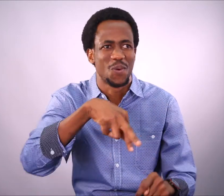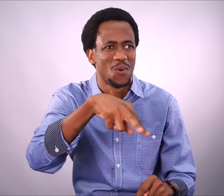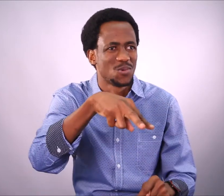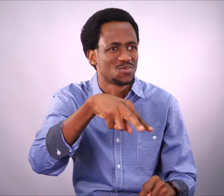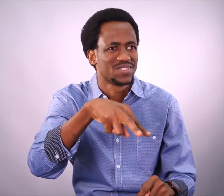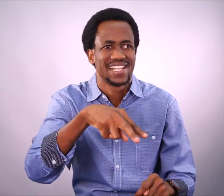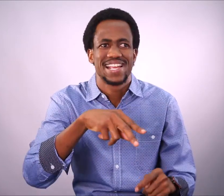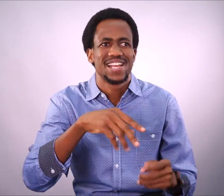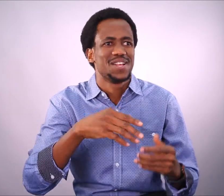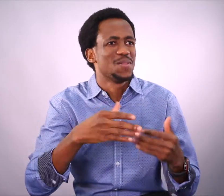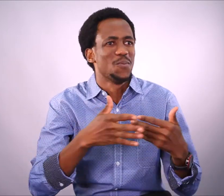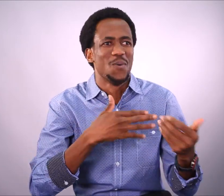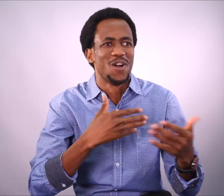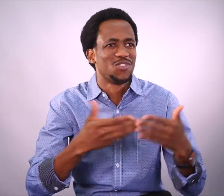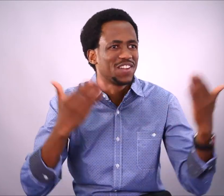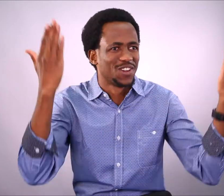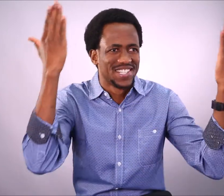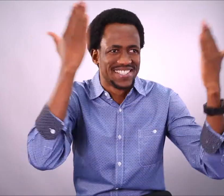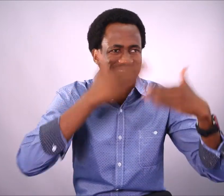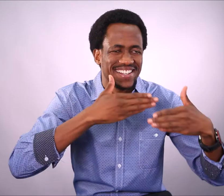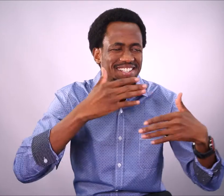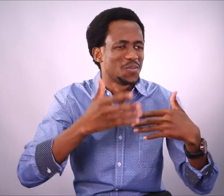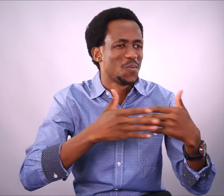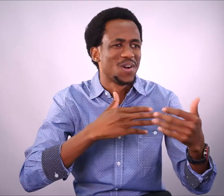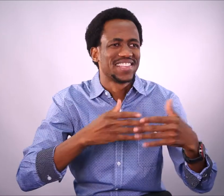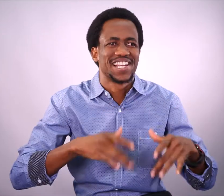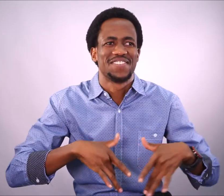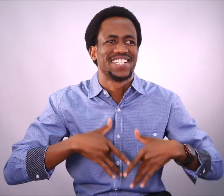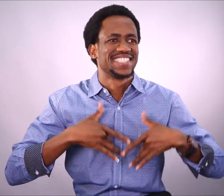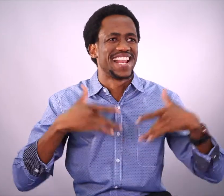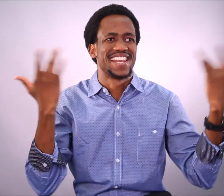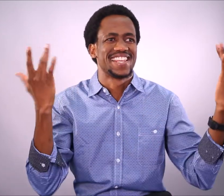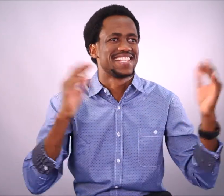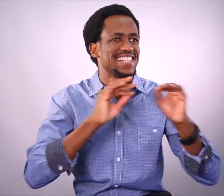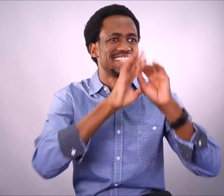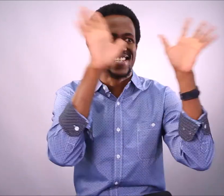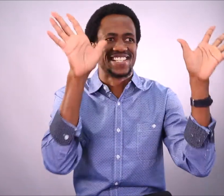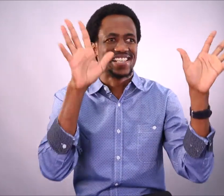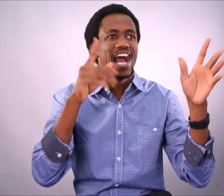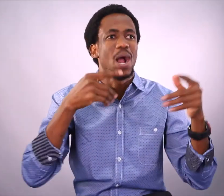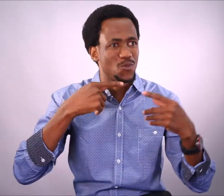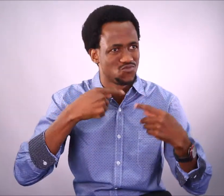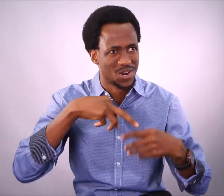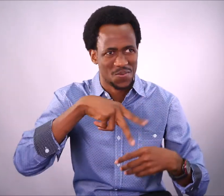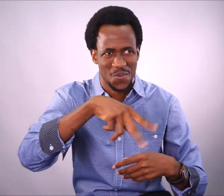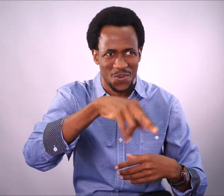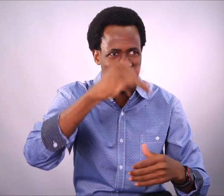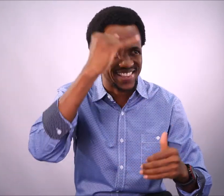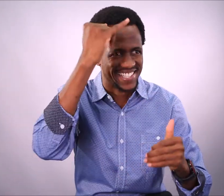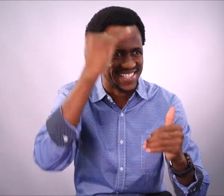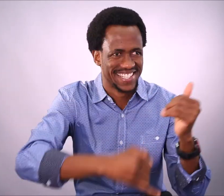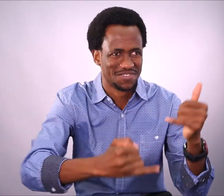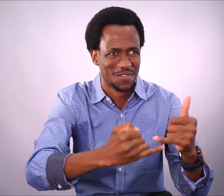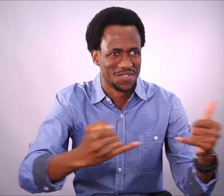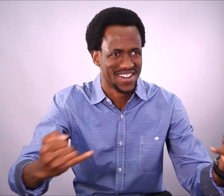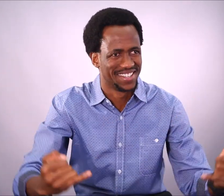anywhere in between. I'll keep going. Whatever challenges I face through the dark through the light,